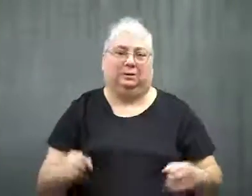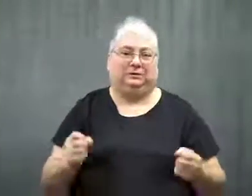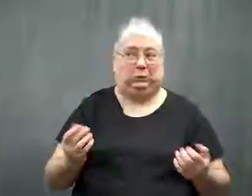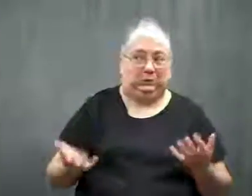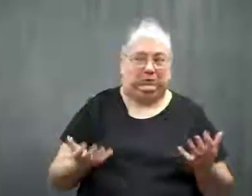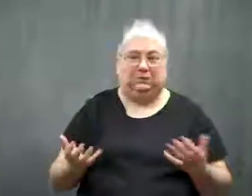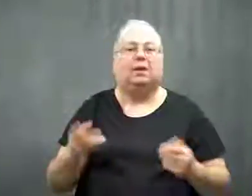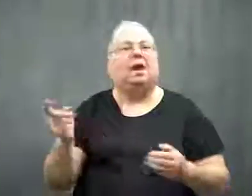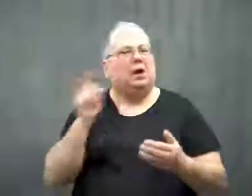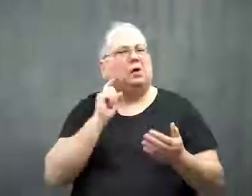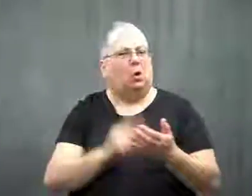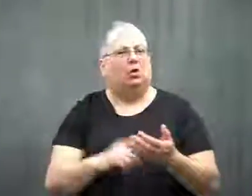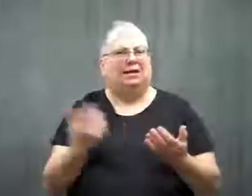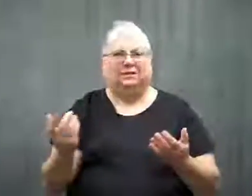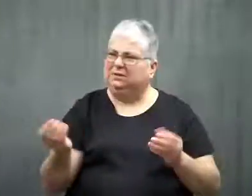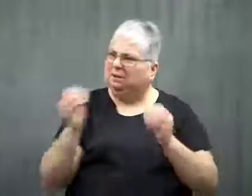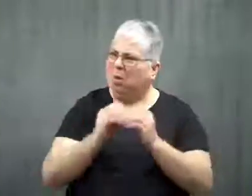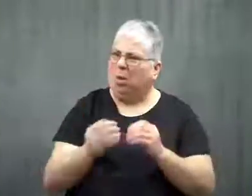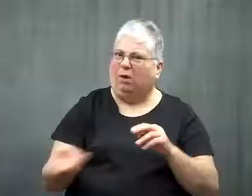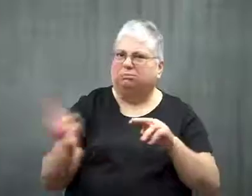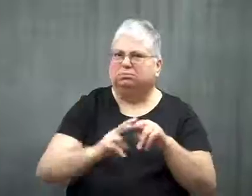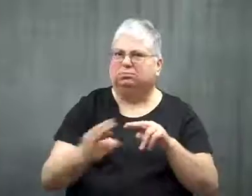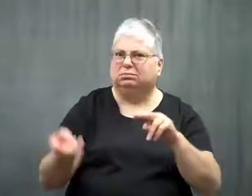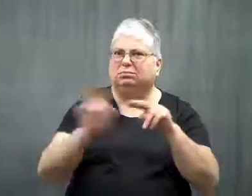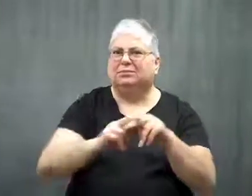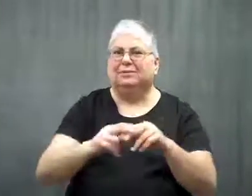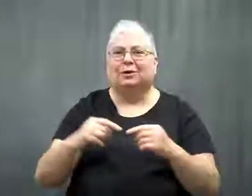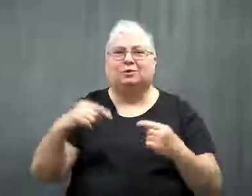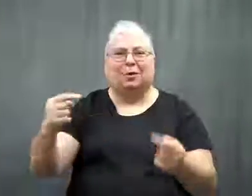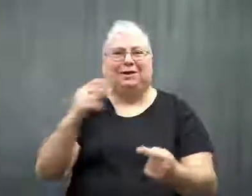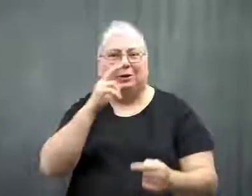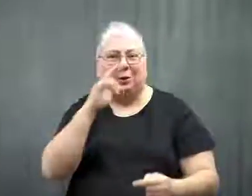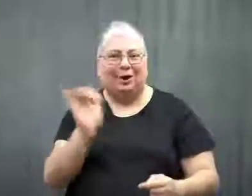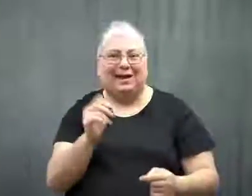It appears that there are more and more tornadoes.